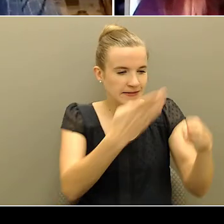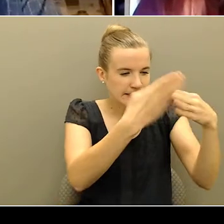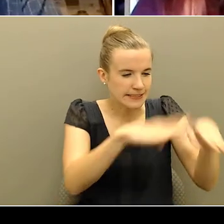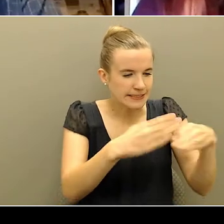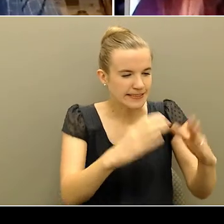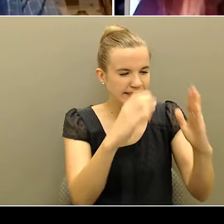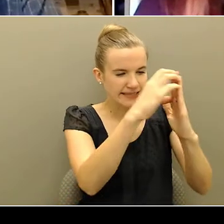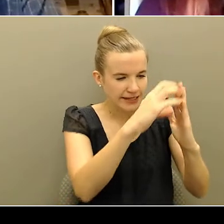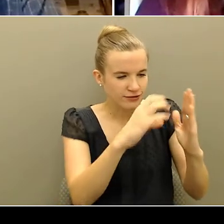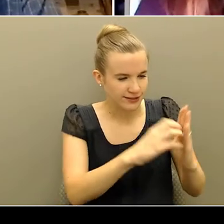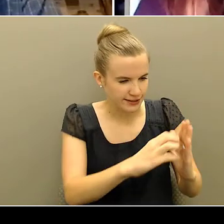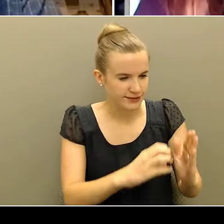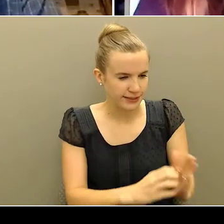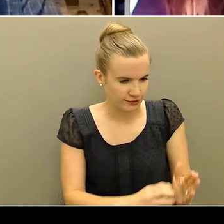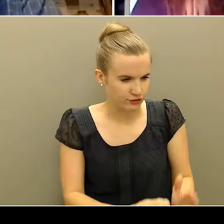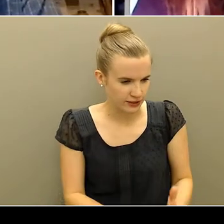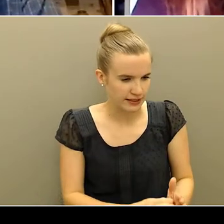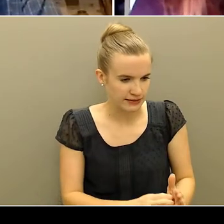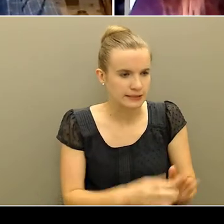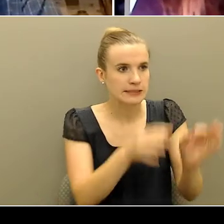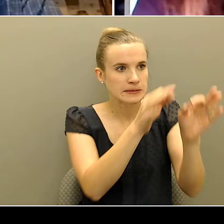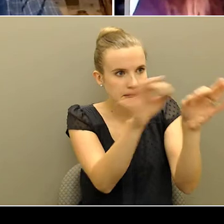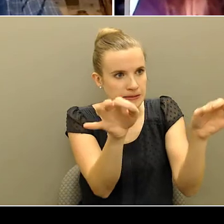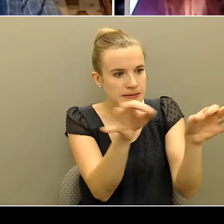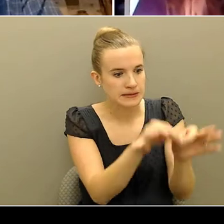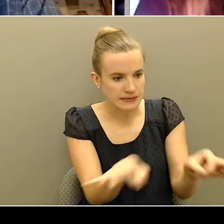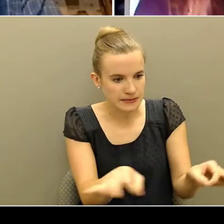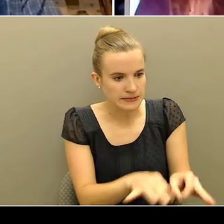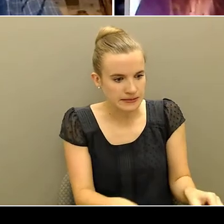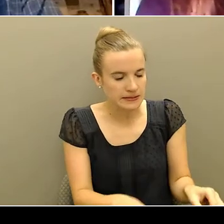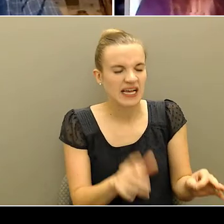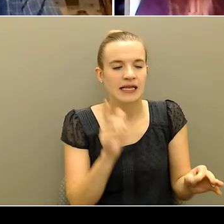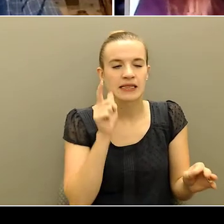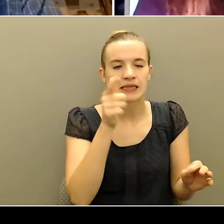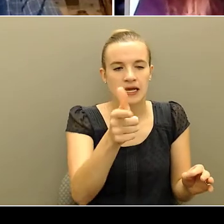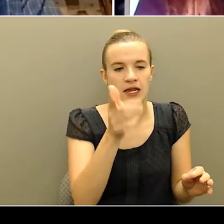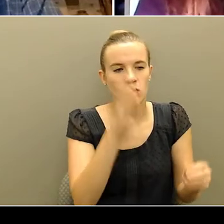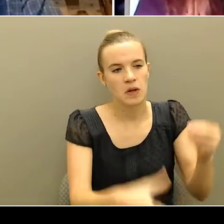bullet point stage. But it will all, it will all be up there. I just, I did